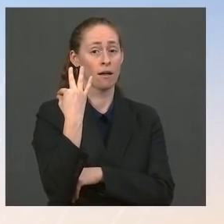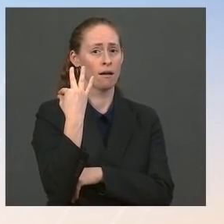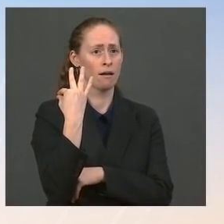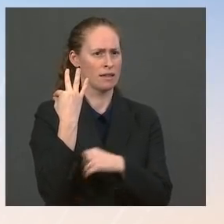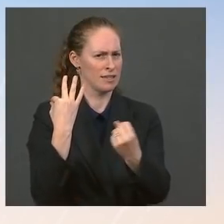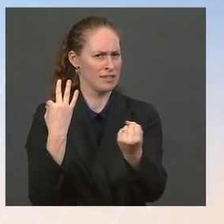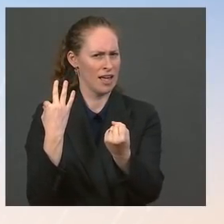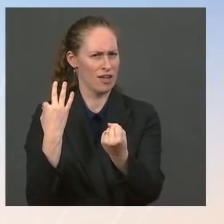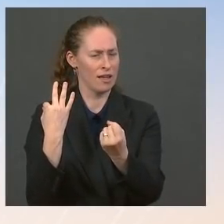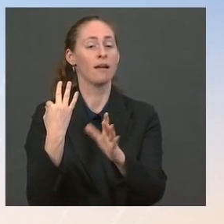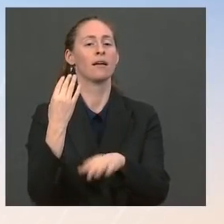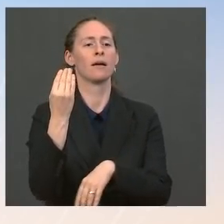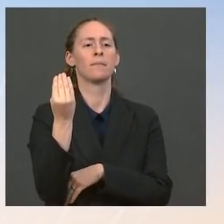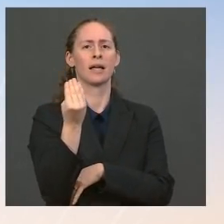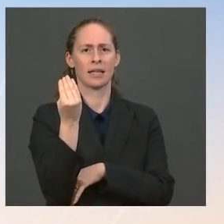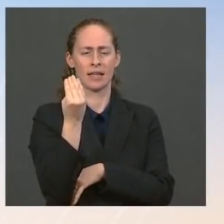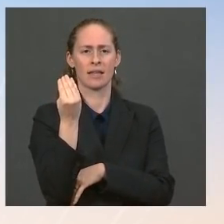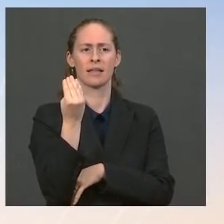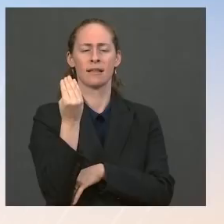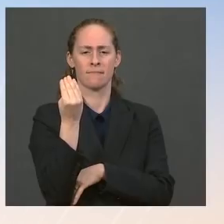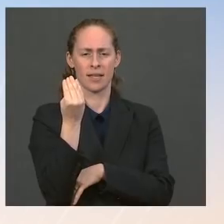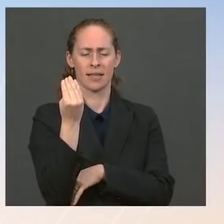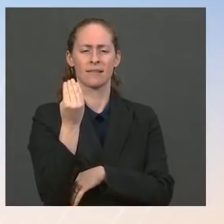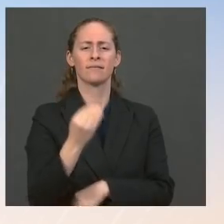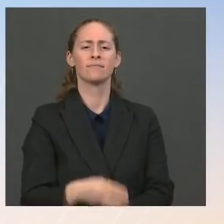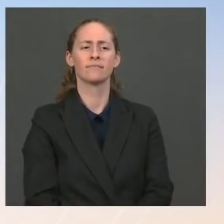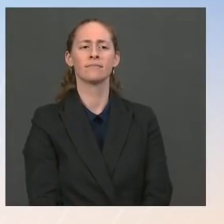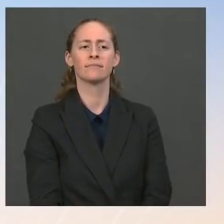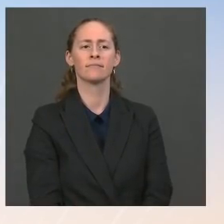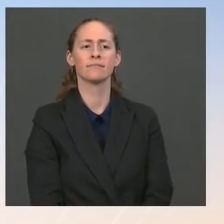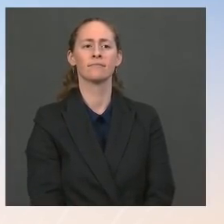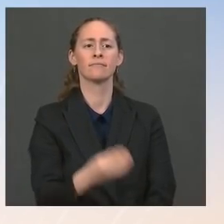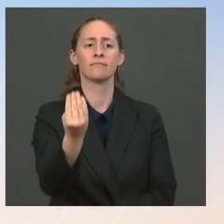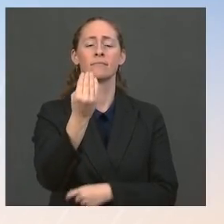I believe, when I was in Del Rio on the ground